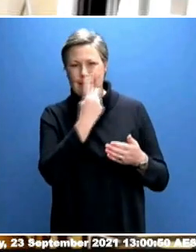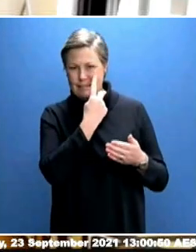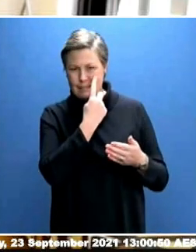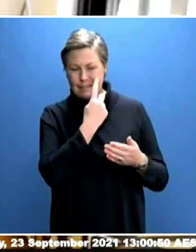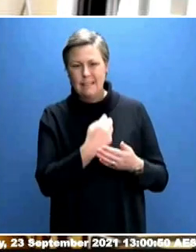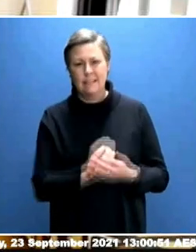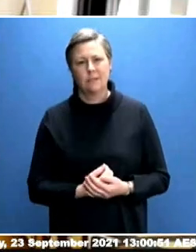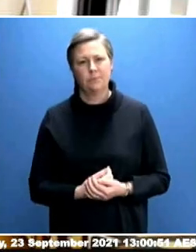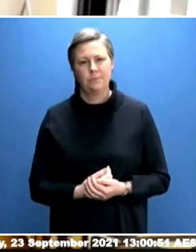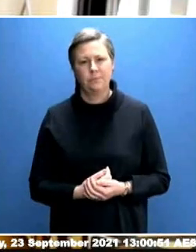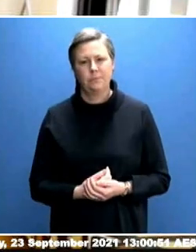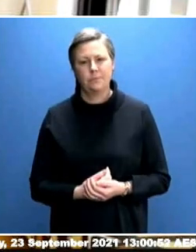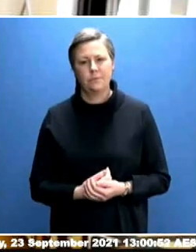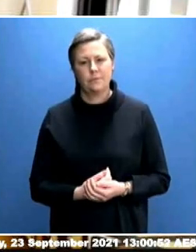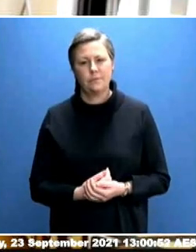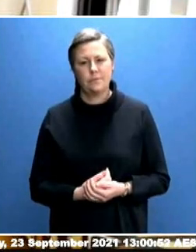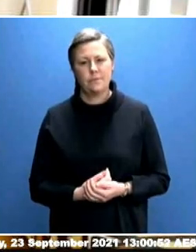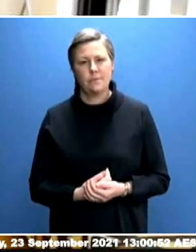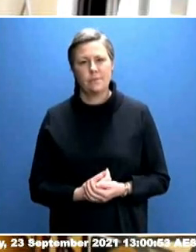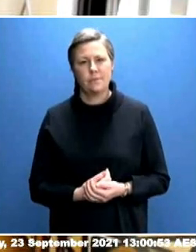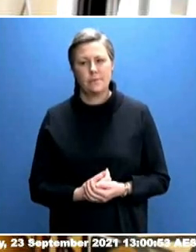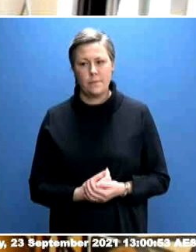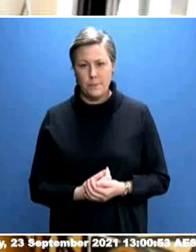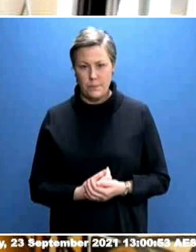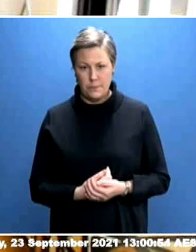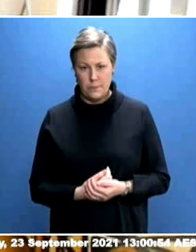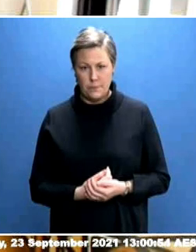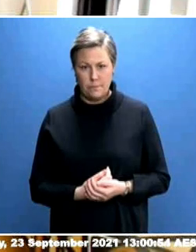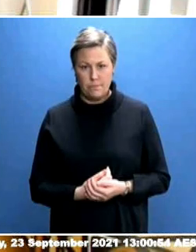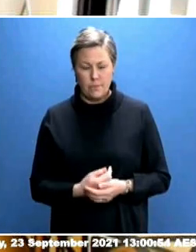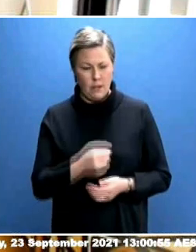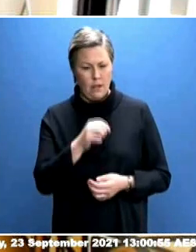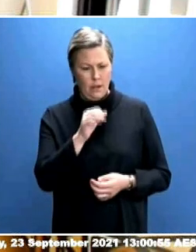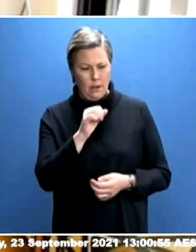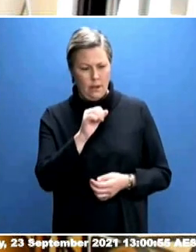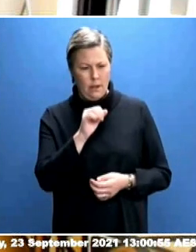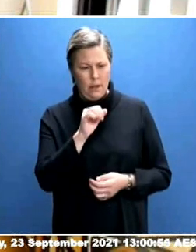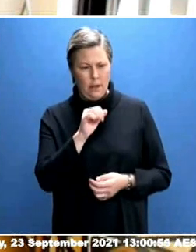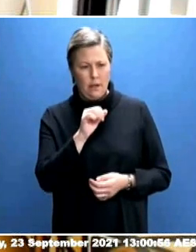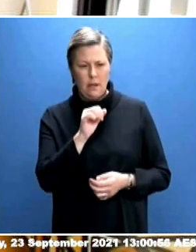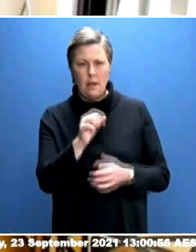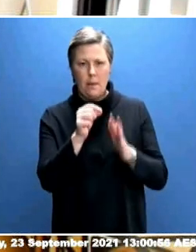I was just trying to get a sense of the sort of pathway from residential